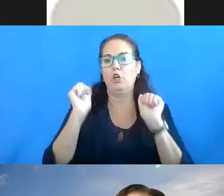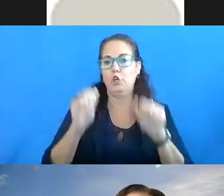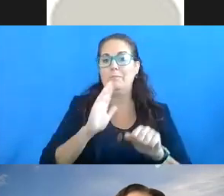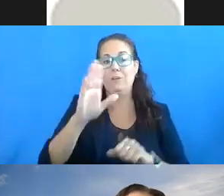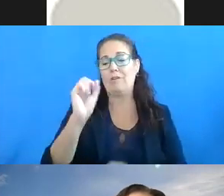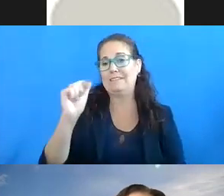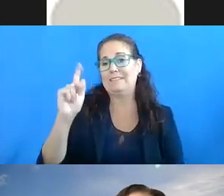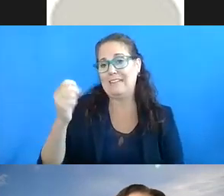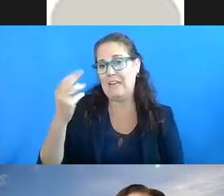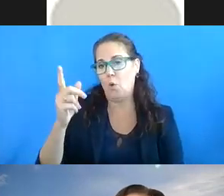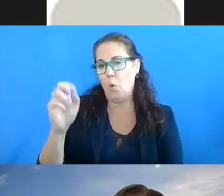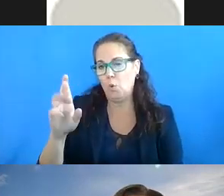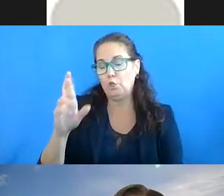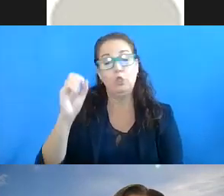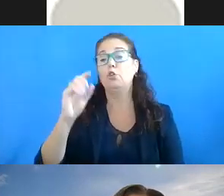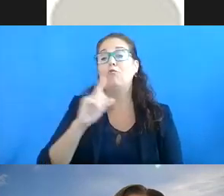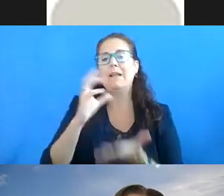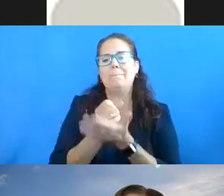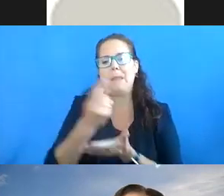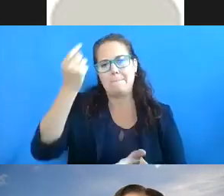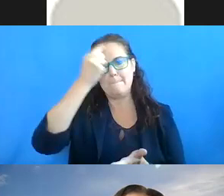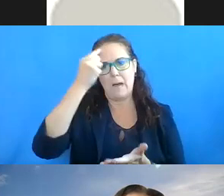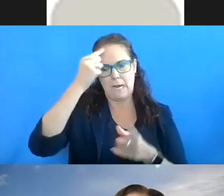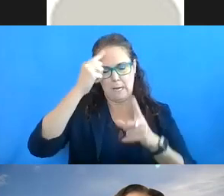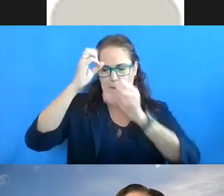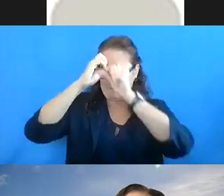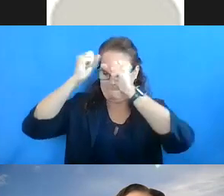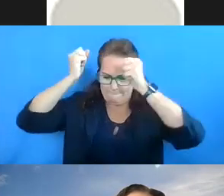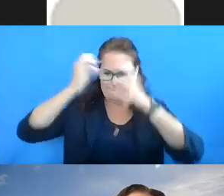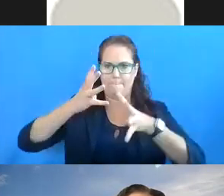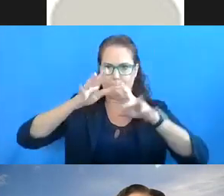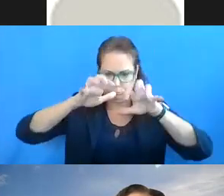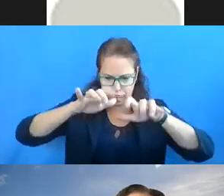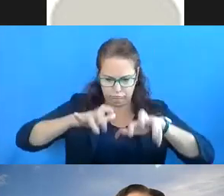So you really want to do, like, a mind map and brainstorm who are your potential stakeholders